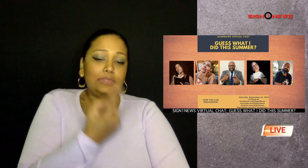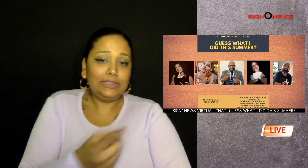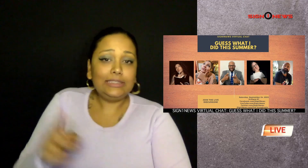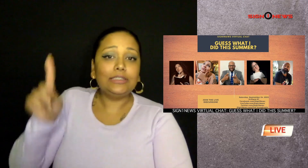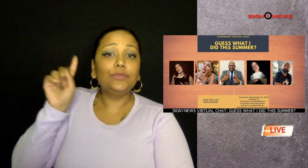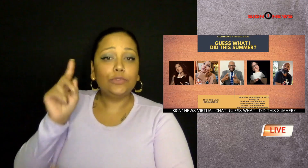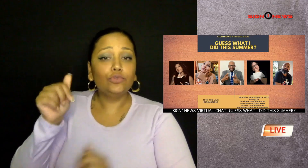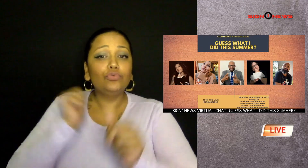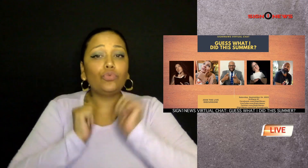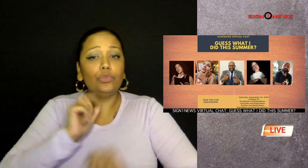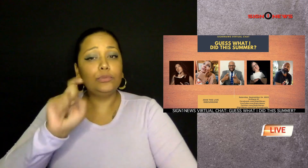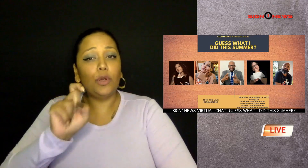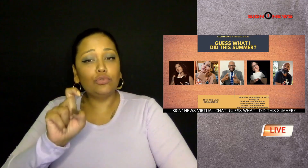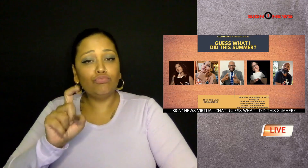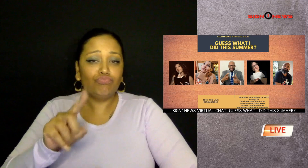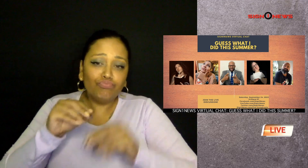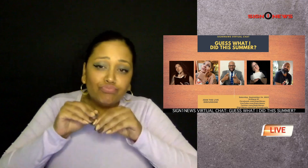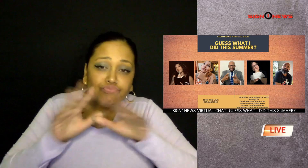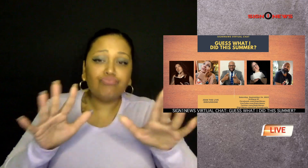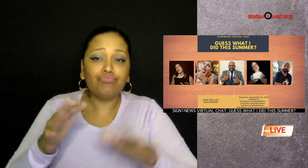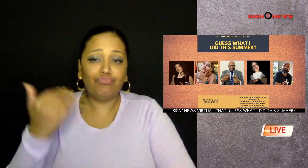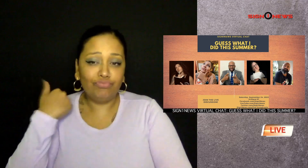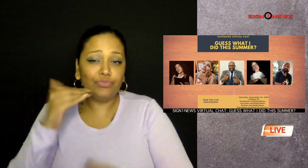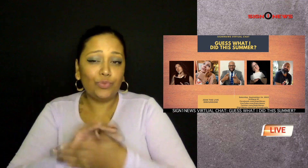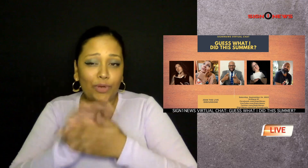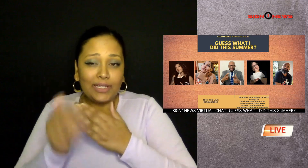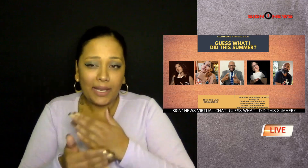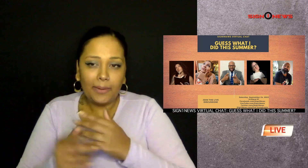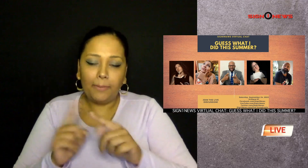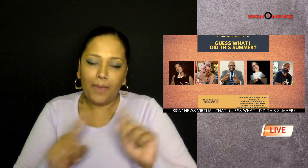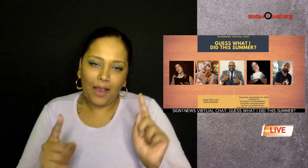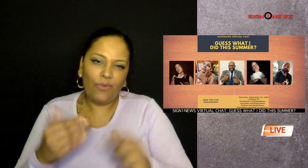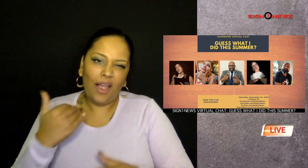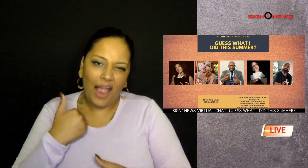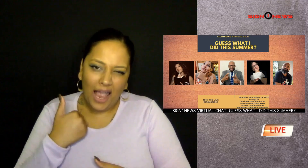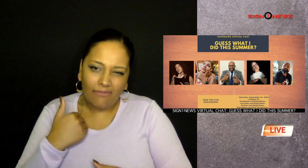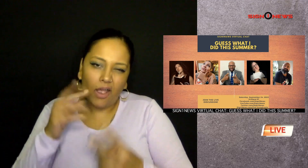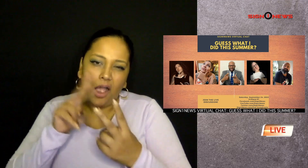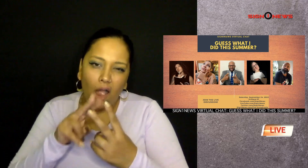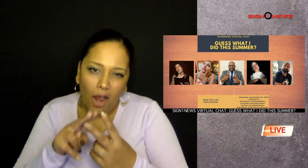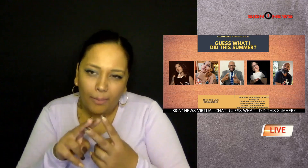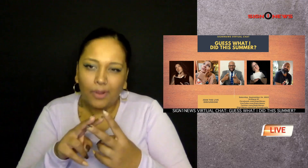I know the show was supposed to air last weekend, but we had a couple of scheduling conflicts.